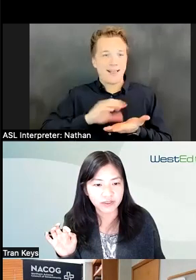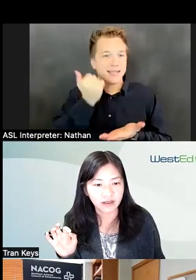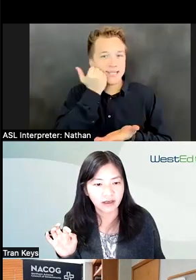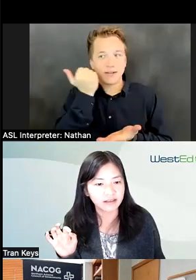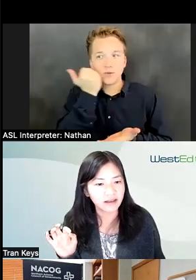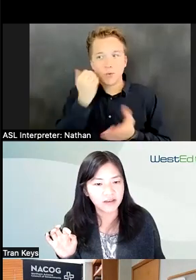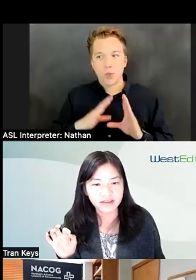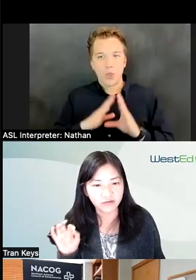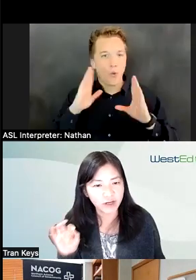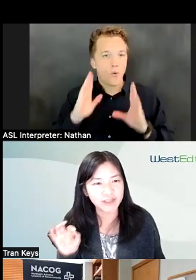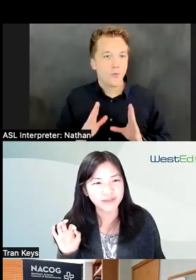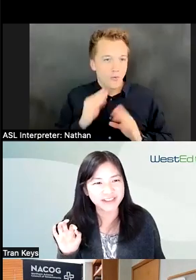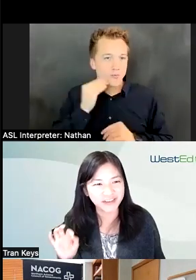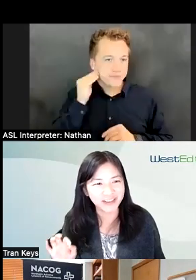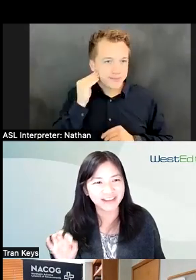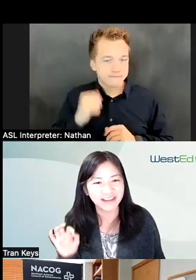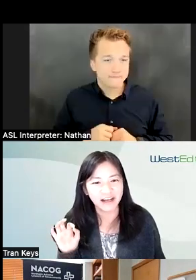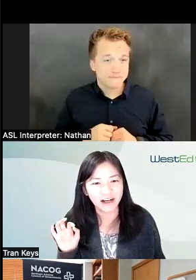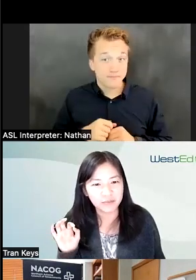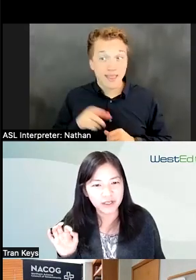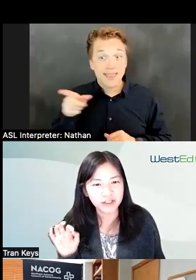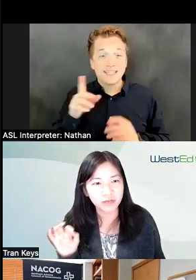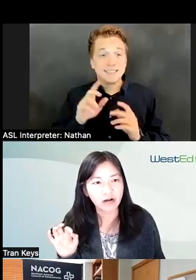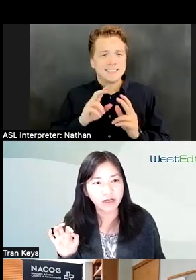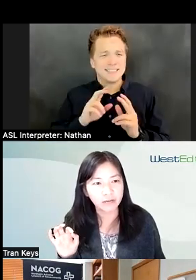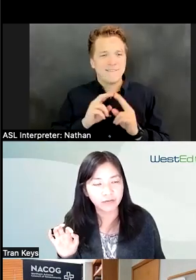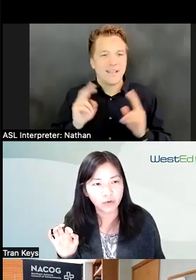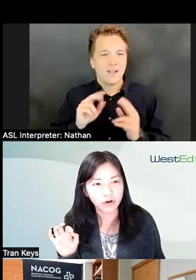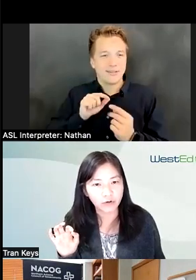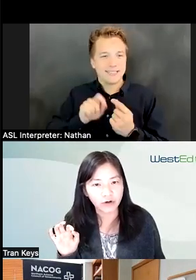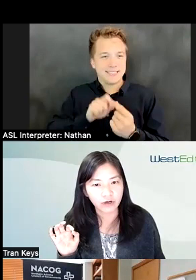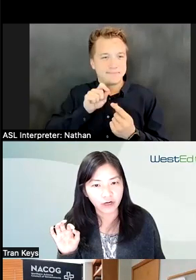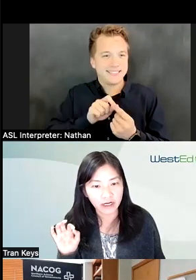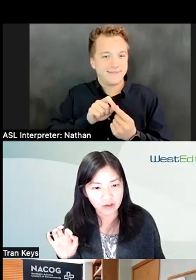Again, this is a very specific mid-term outcome for Head Start.